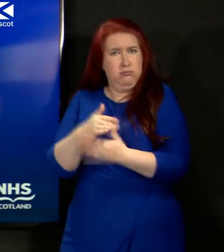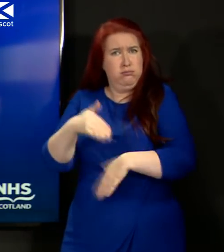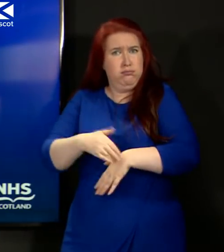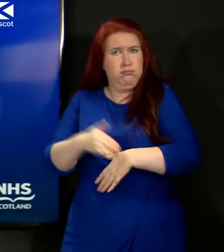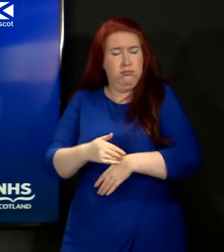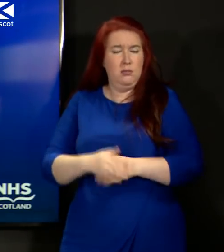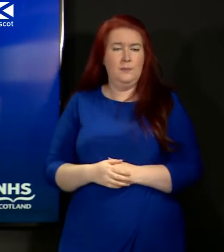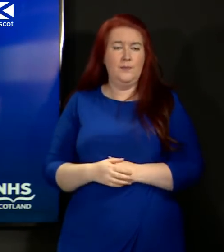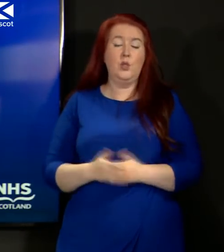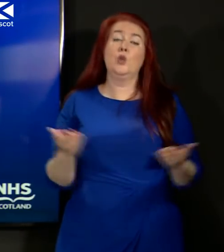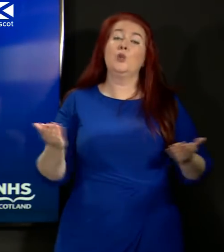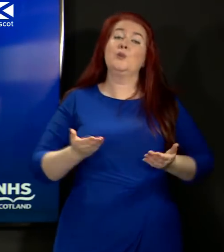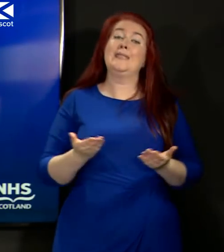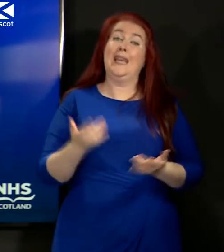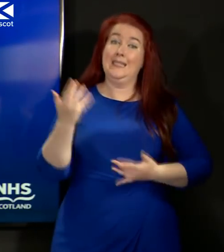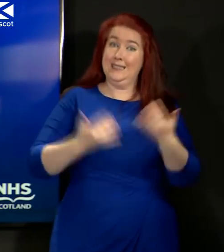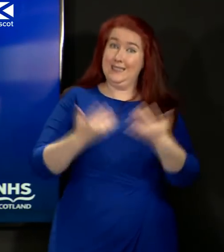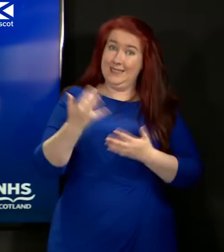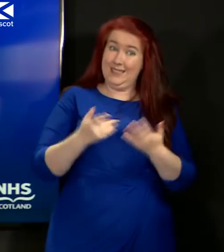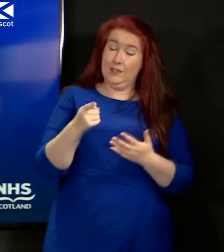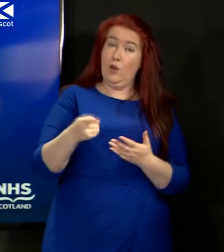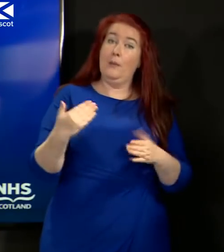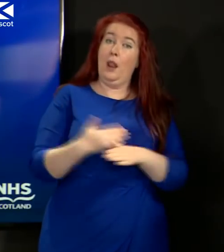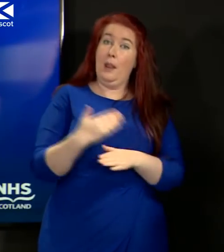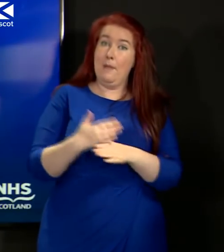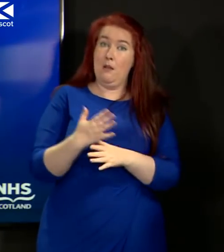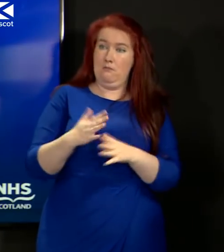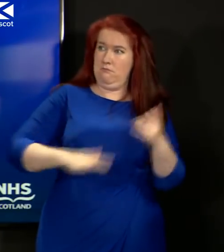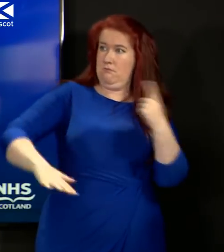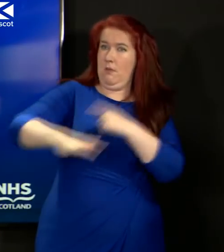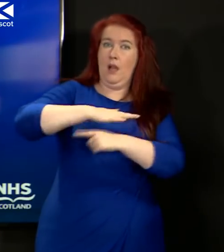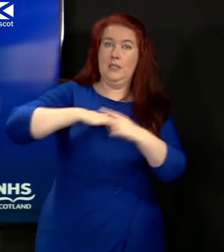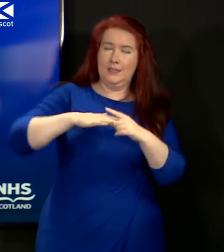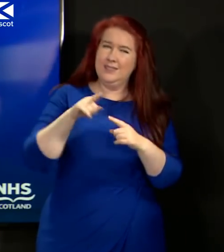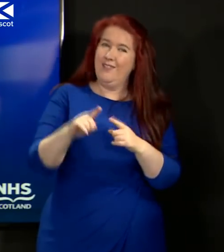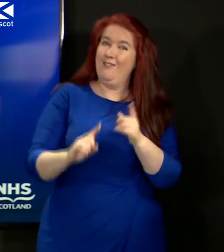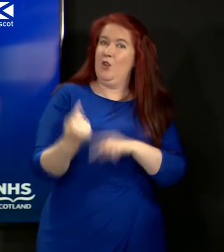statistics are the first to indicate a full month of lockdown measures, and the